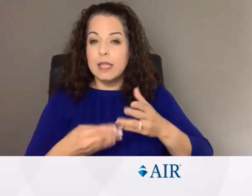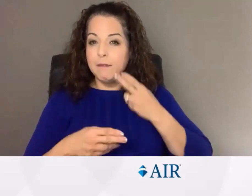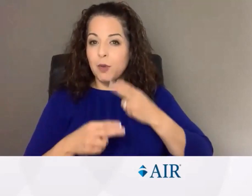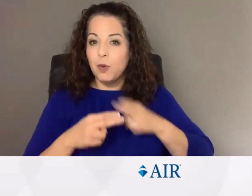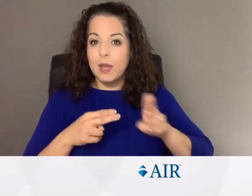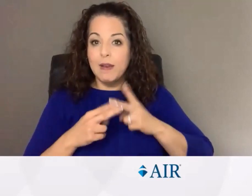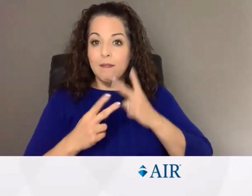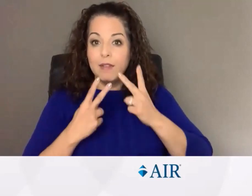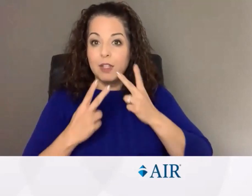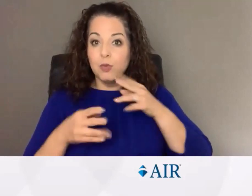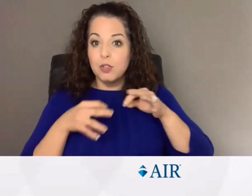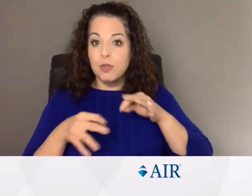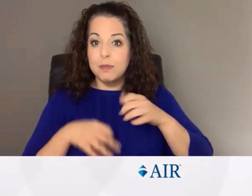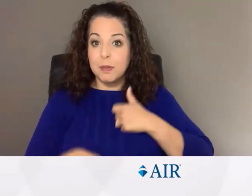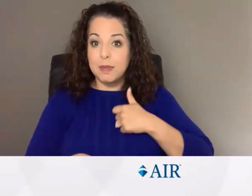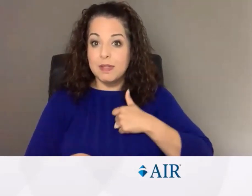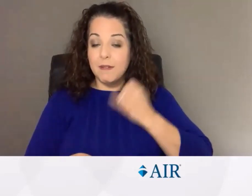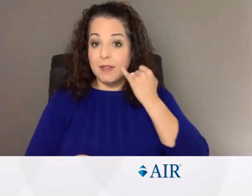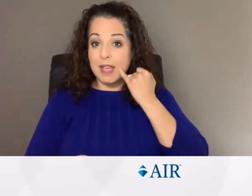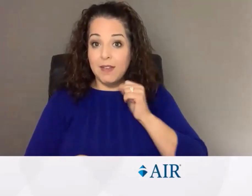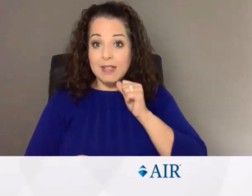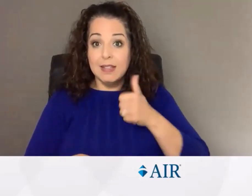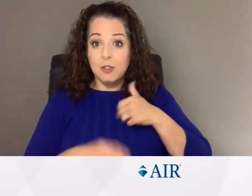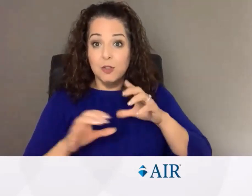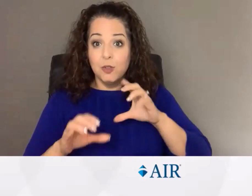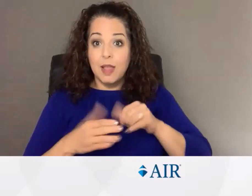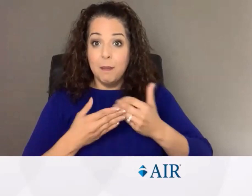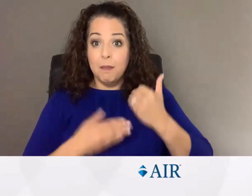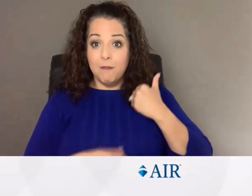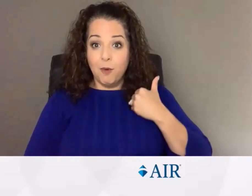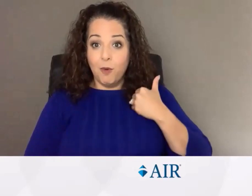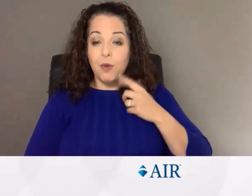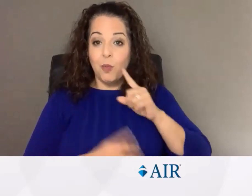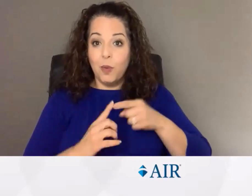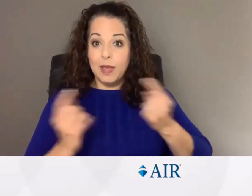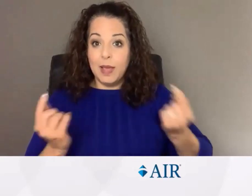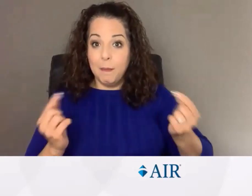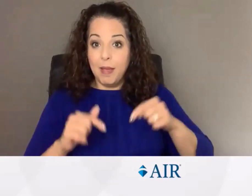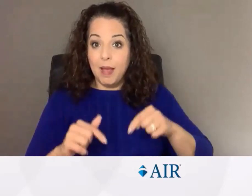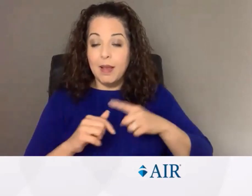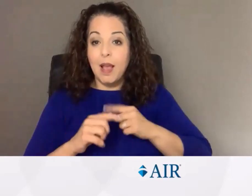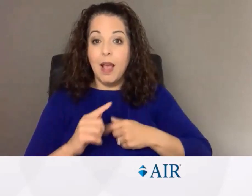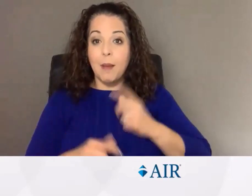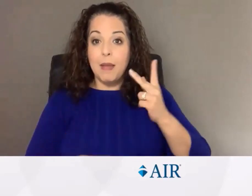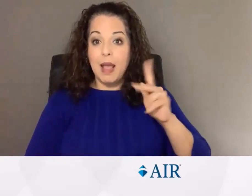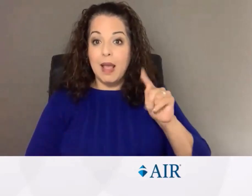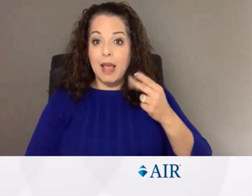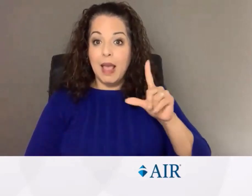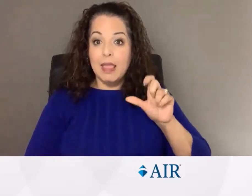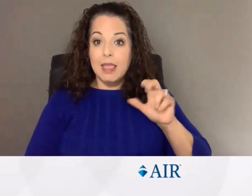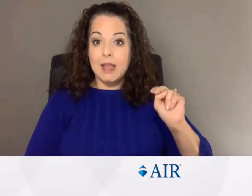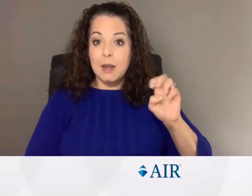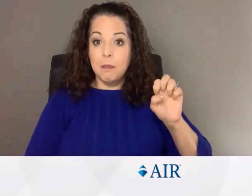of myself, since I didn't do that when we came back. So I'm Kathleen Murphy. I direct the Center on KDTRR.